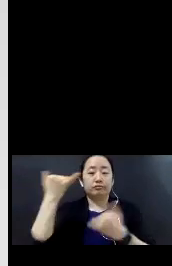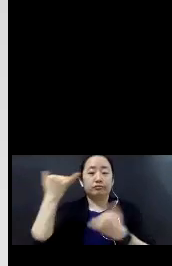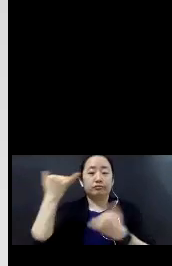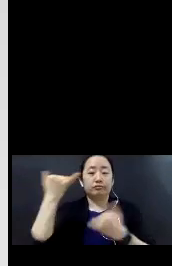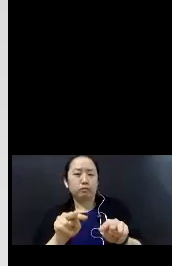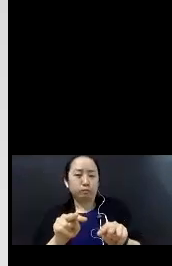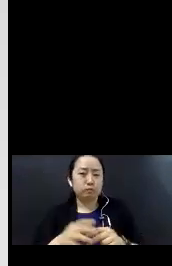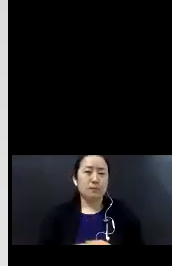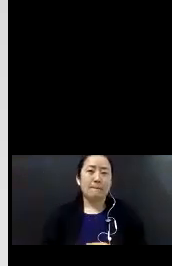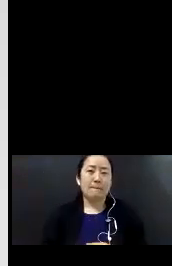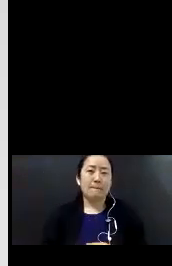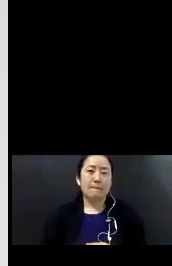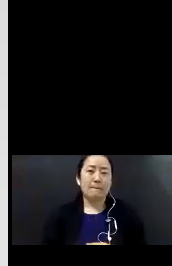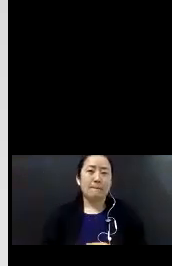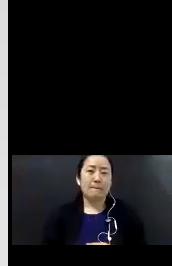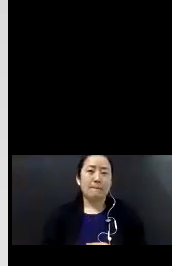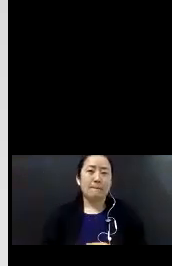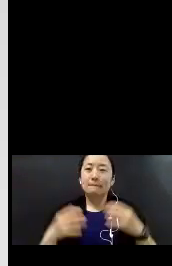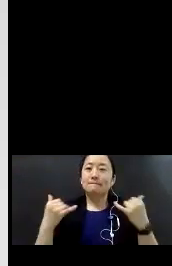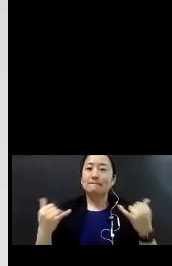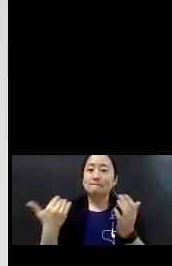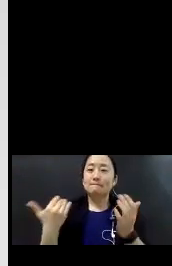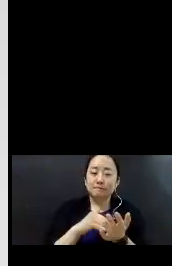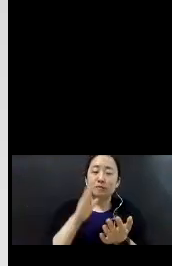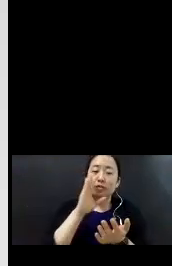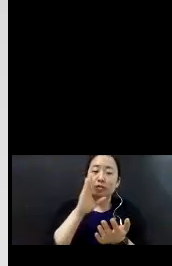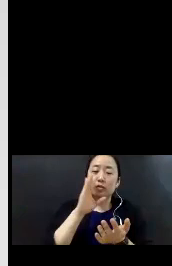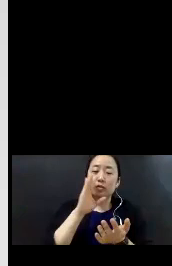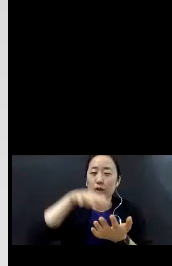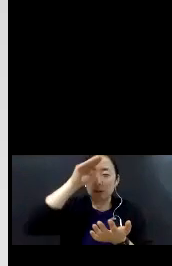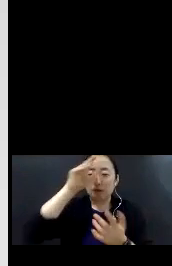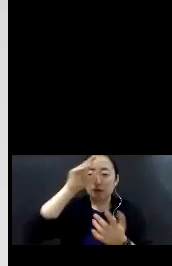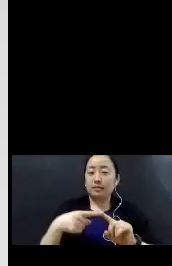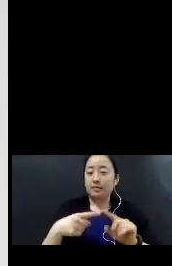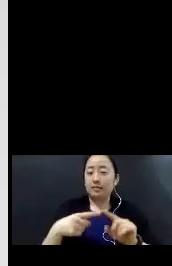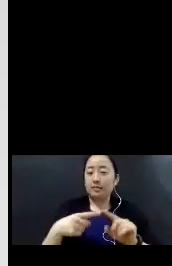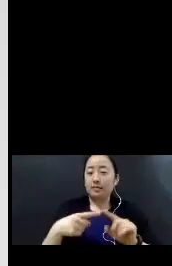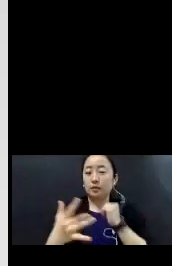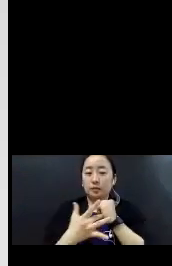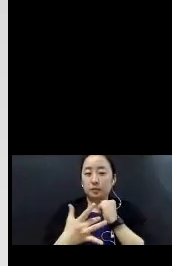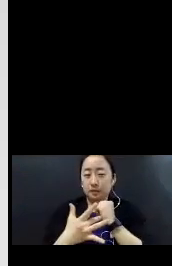SO, AGAIN, TODAY WE ARE GOING TO LEARN ALL ABOUT USING TECHNOLOGY TO CONDUCT VIRTUAL HOME